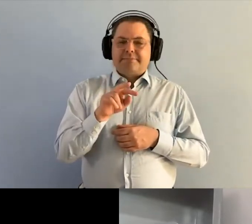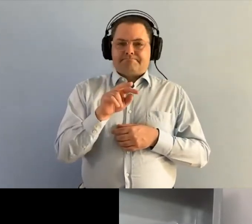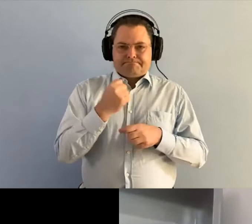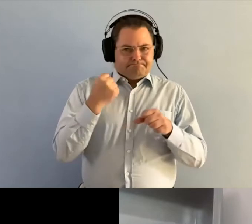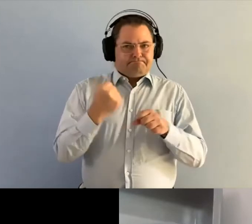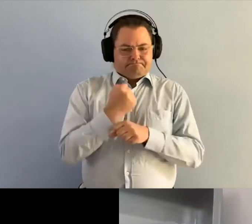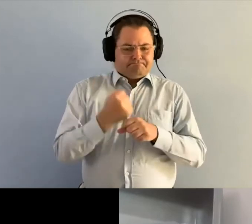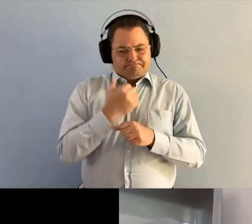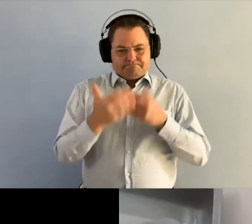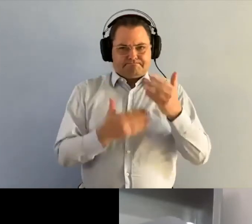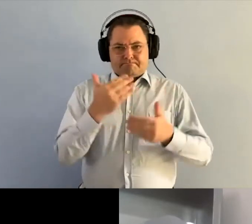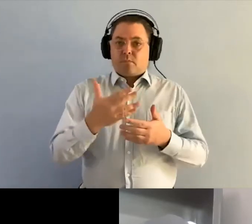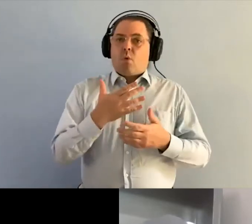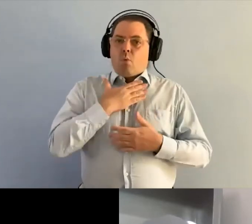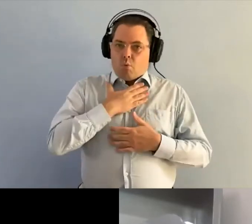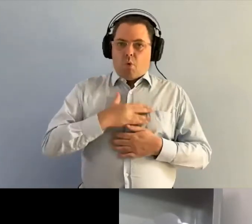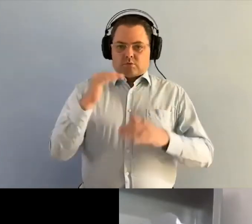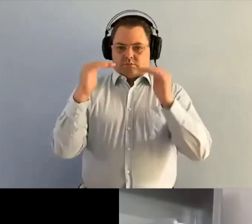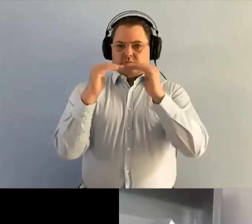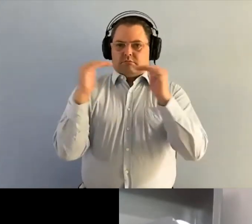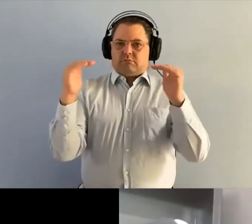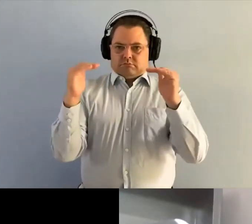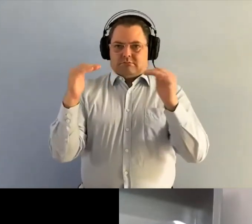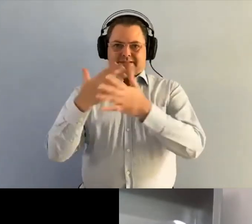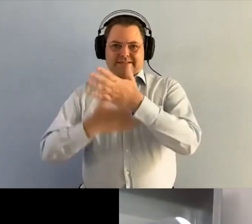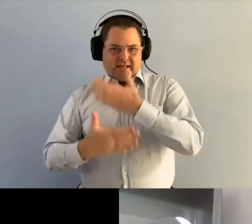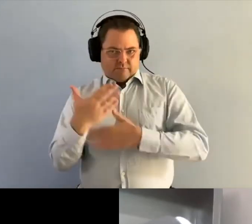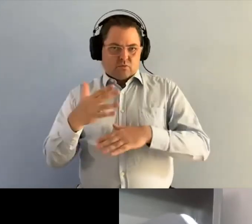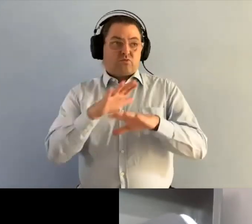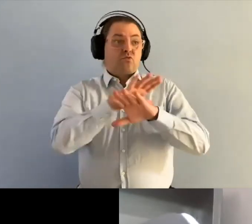that we had started working immediately